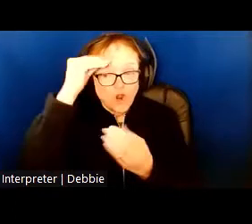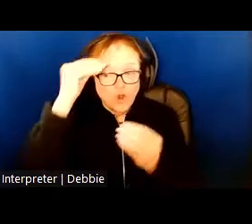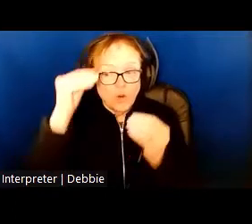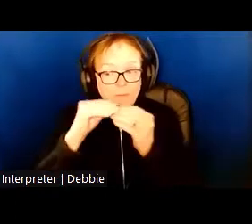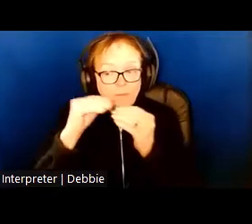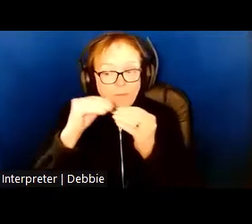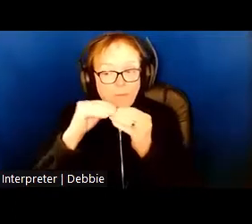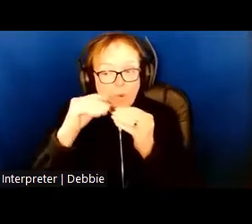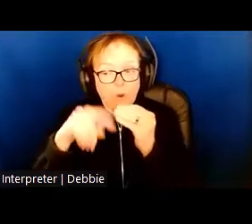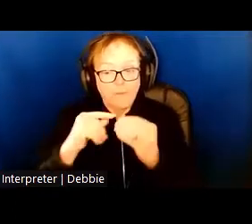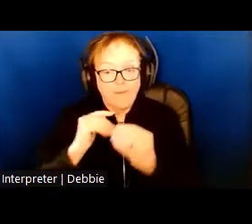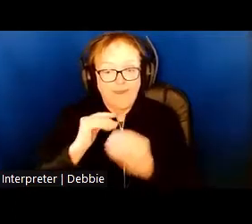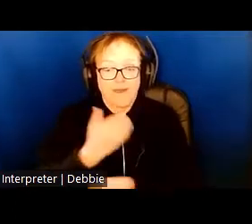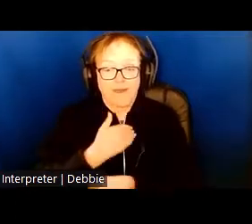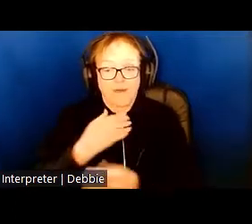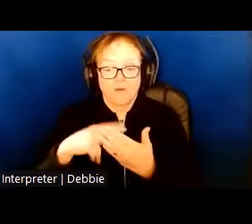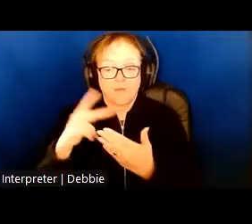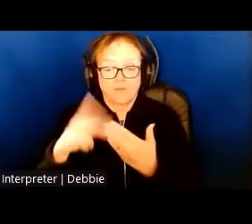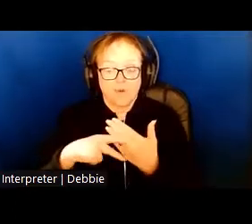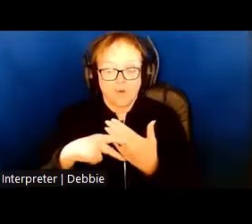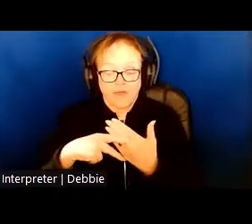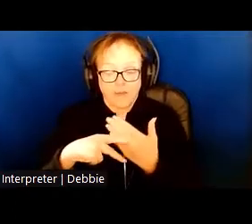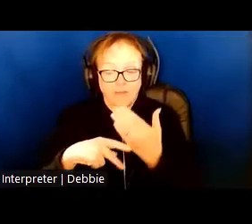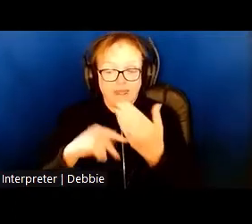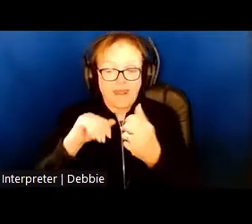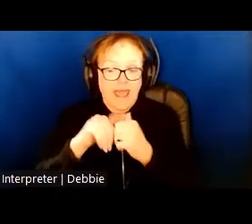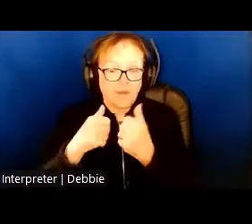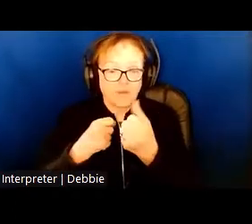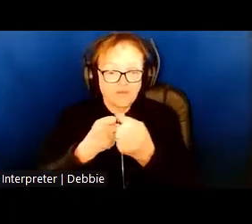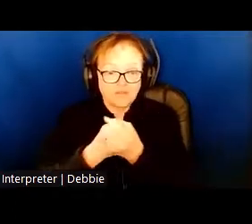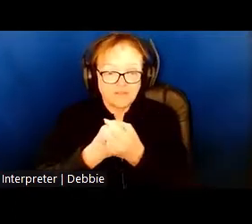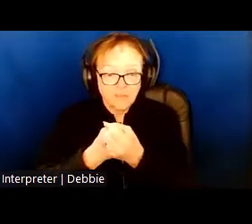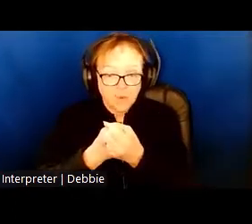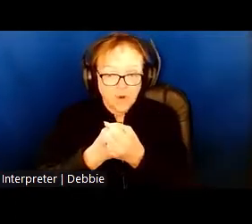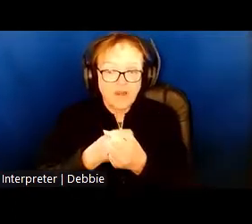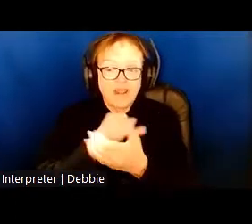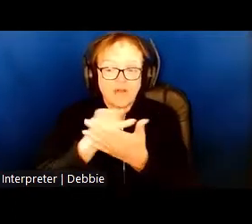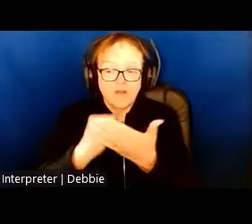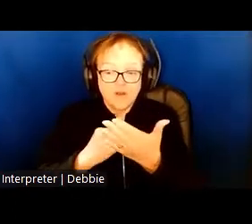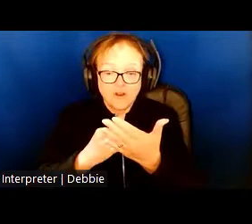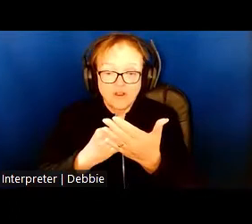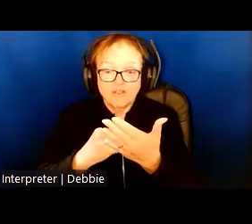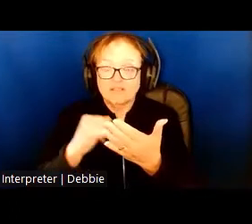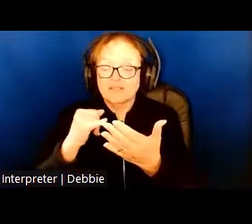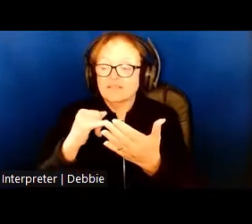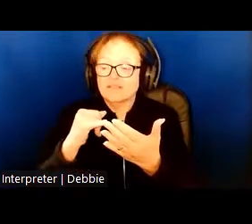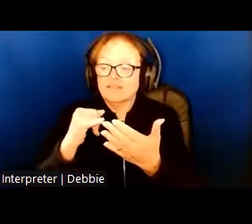programs and services in support of arts and artists in New Jersey, I will put a link to